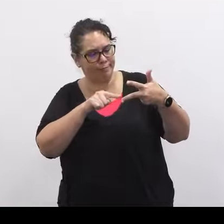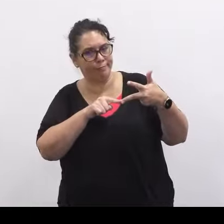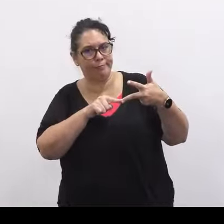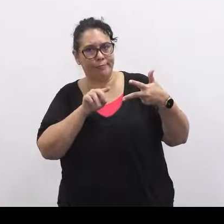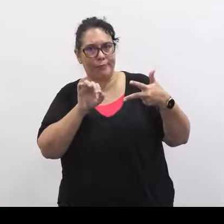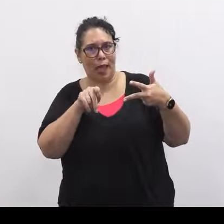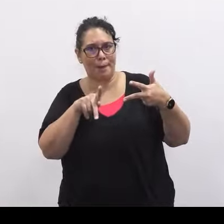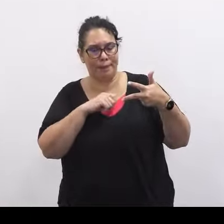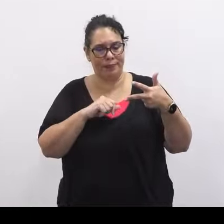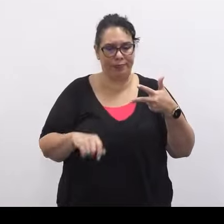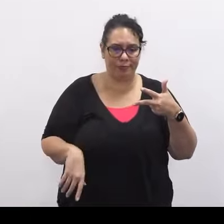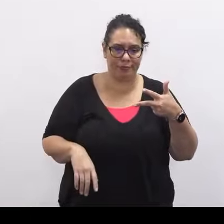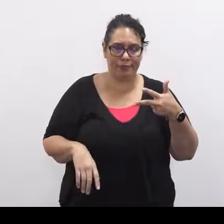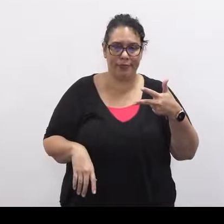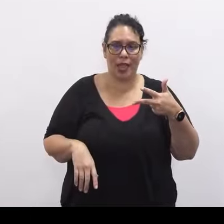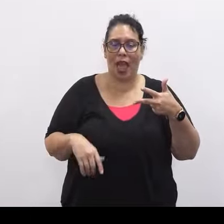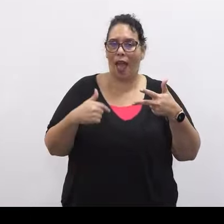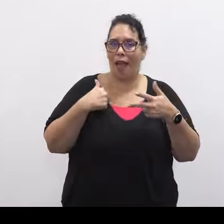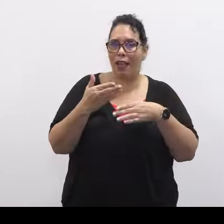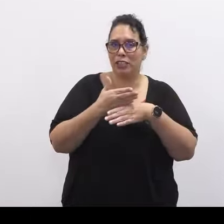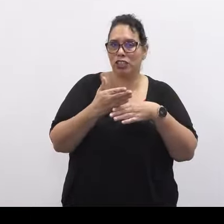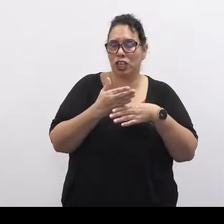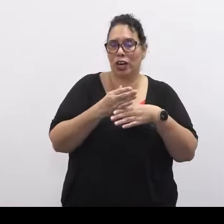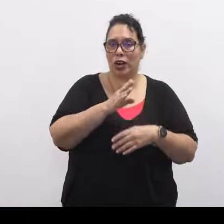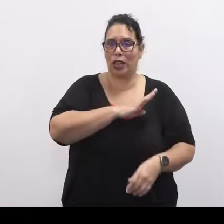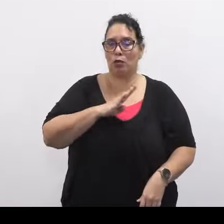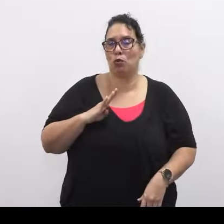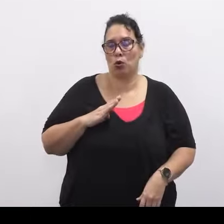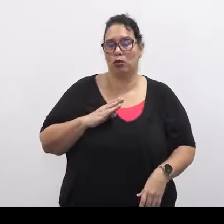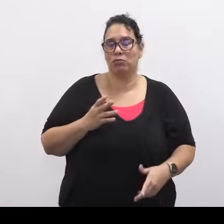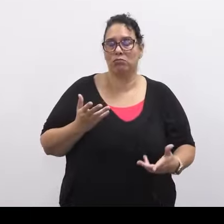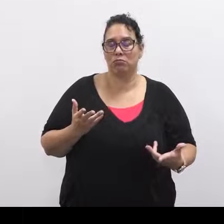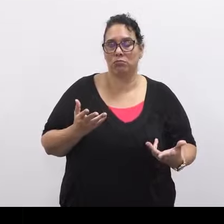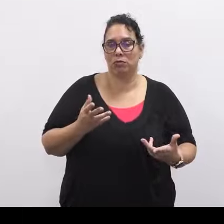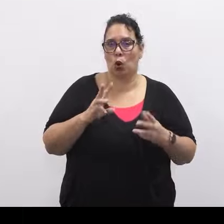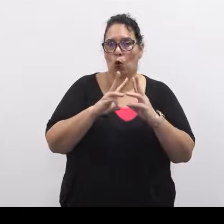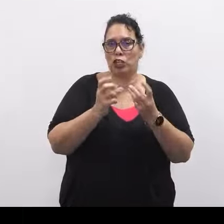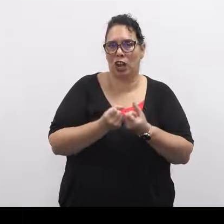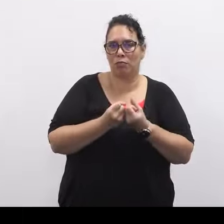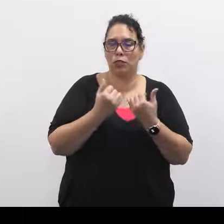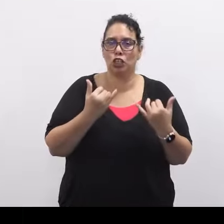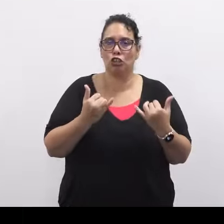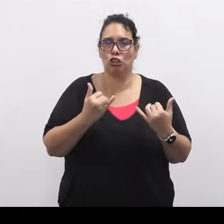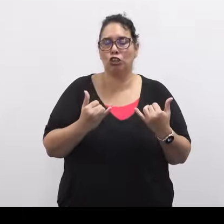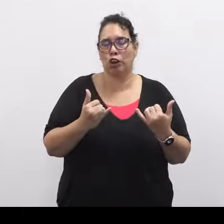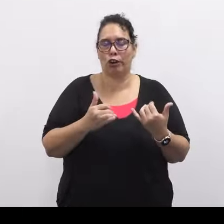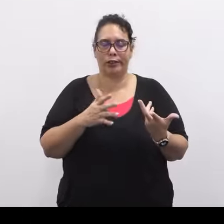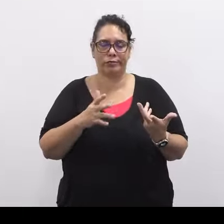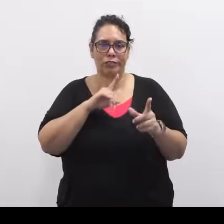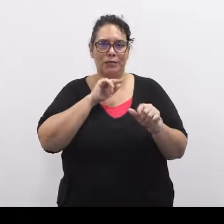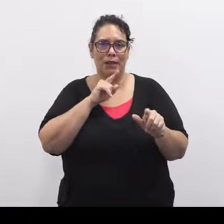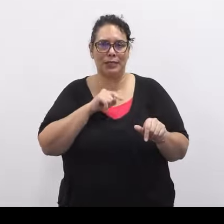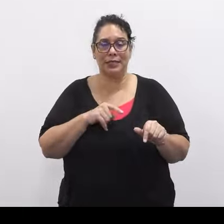As shared at the board workshop, the current responses have some themes that are emerging, keeping signal held together.